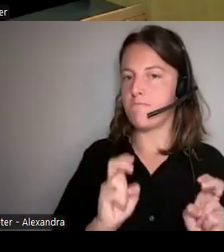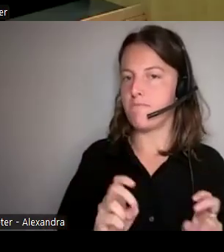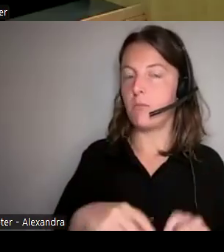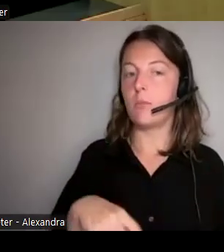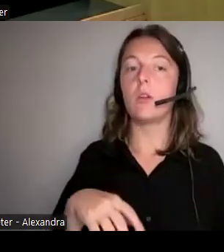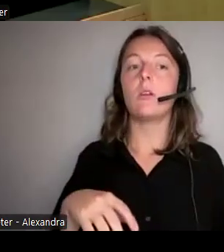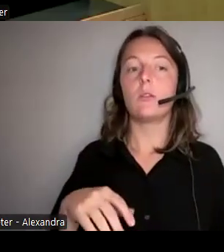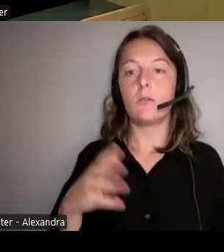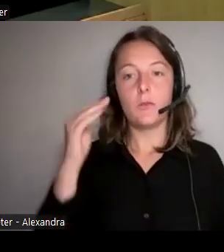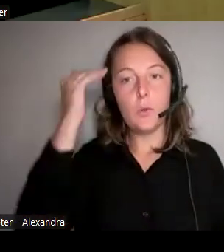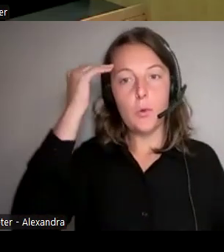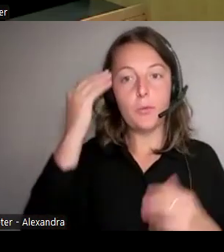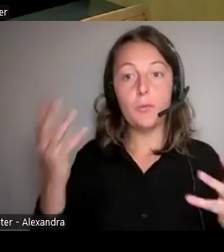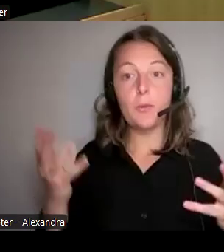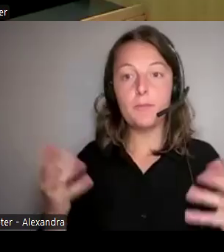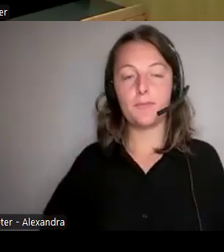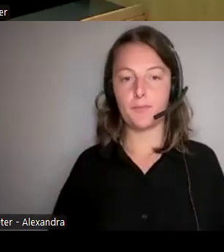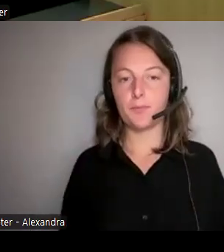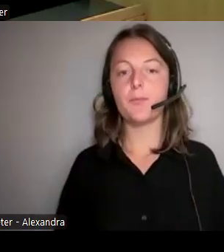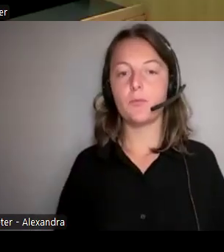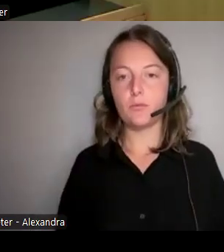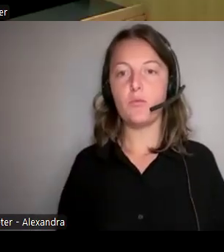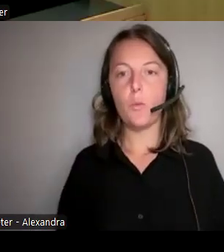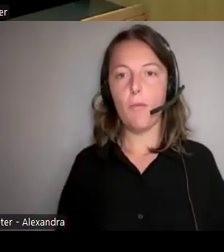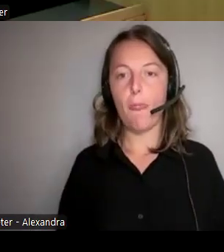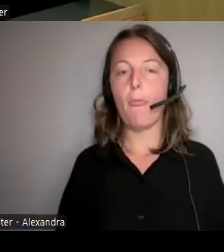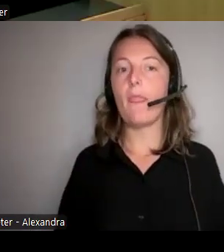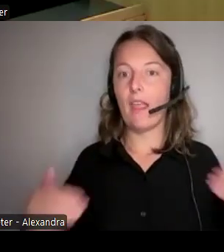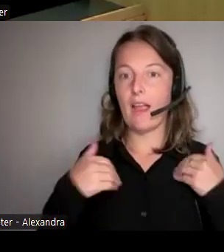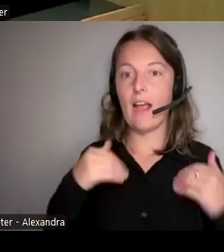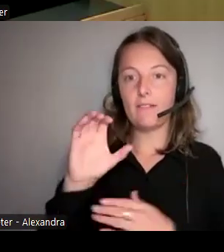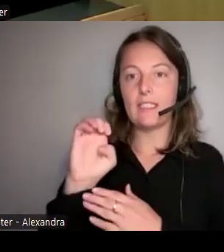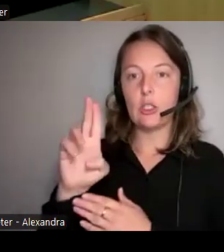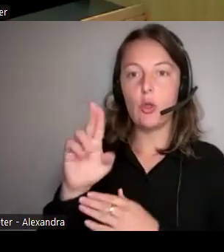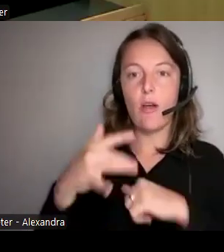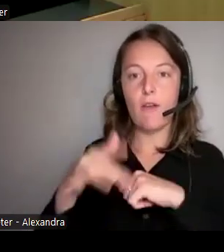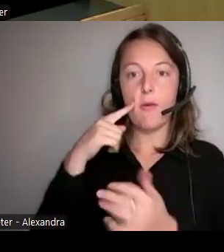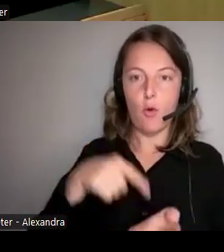you'll know that um there are continuing education credits available uh for this